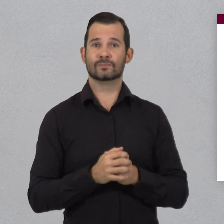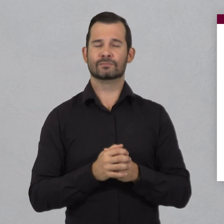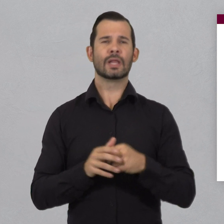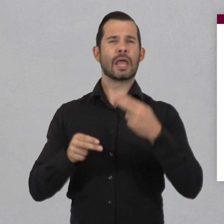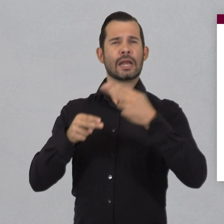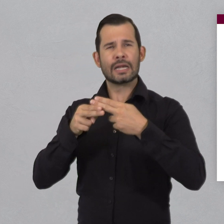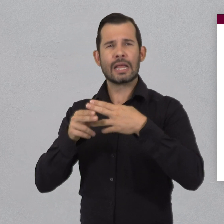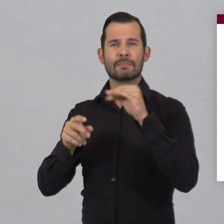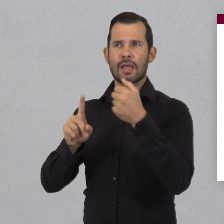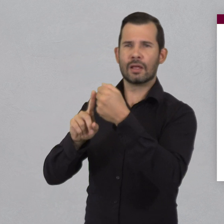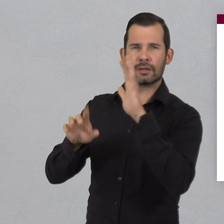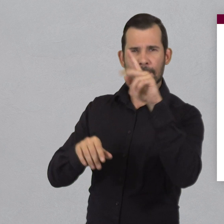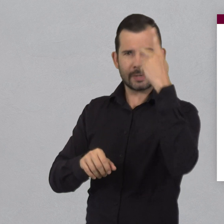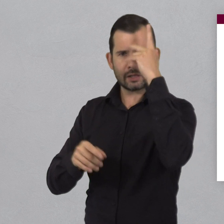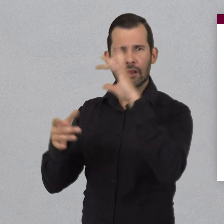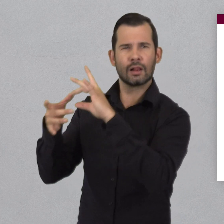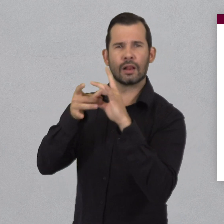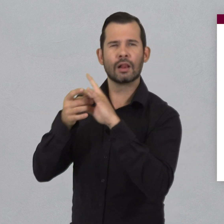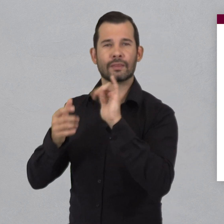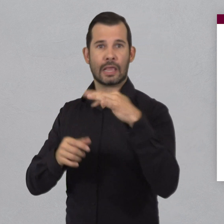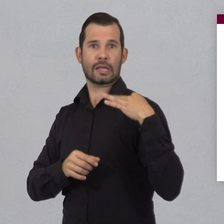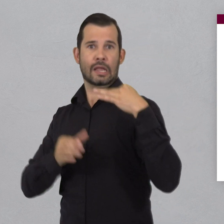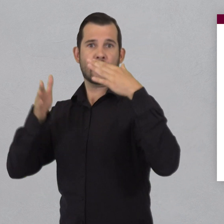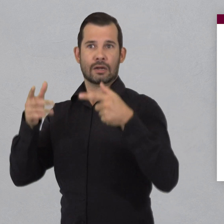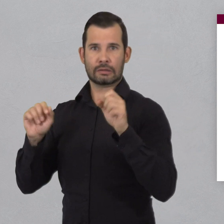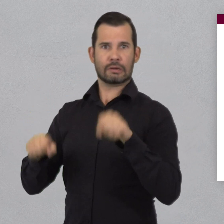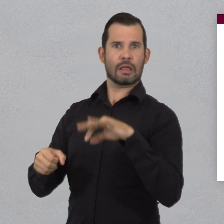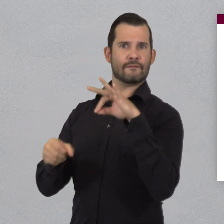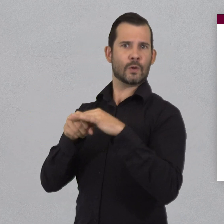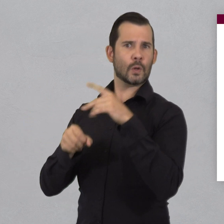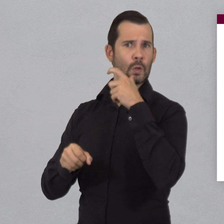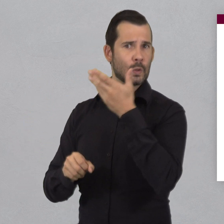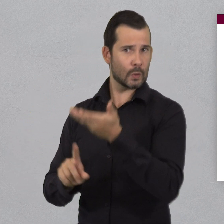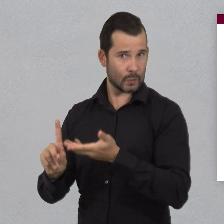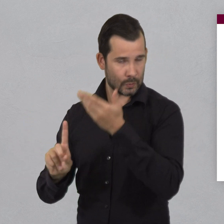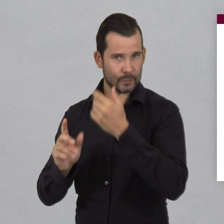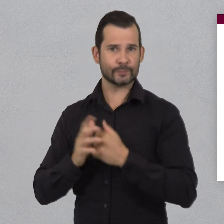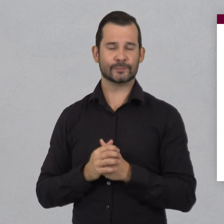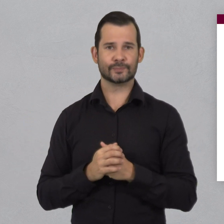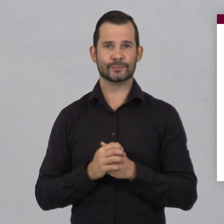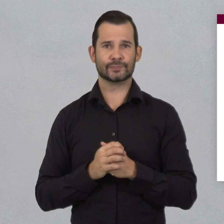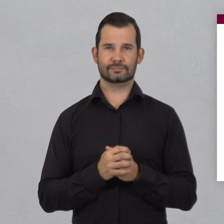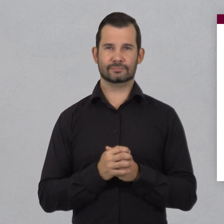• The names and the political affiliation of the candidates that you can vote for